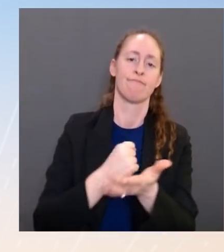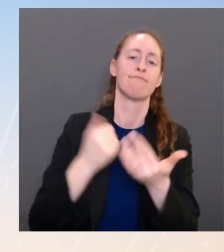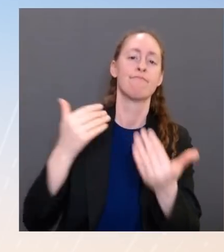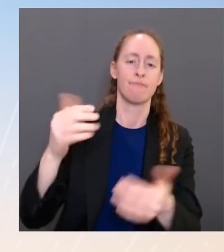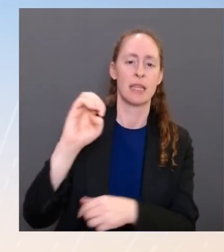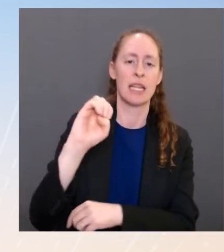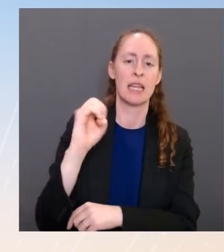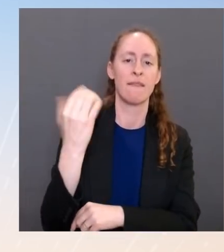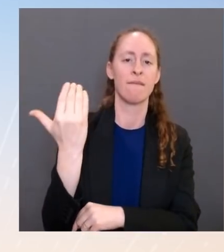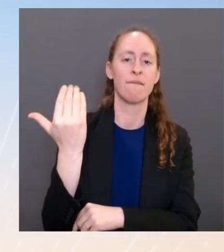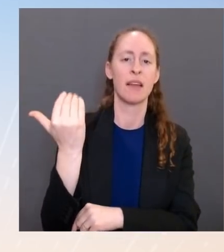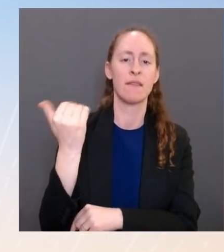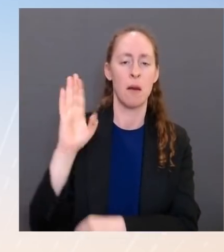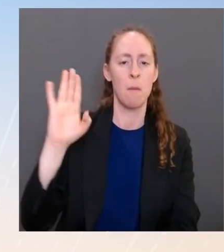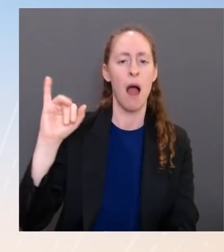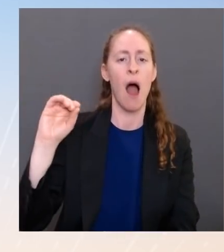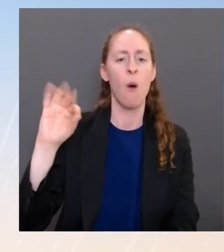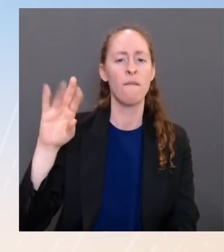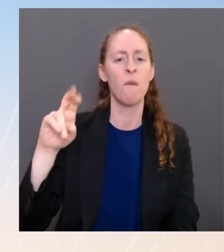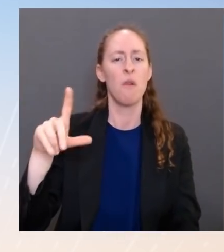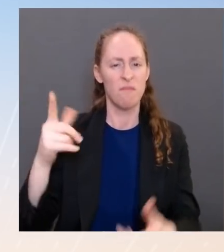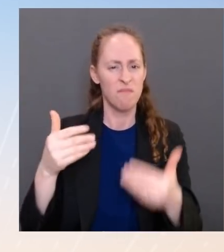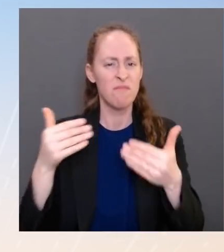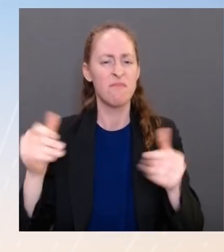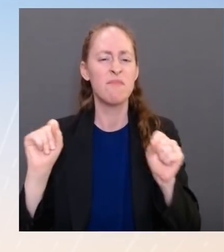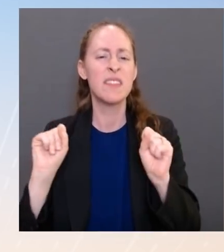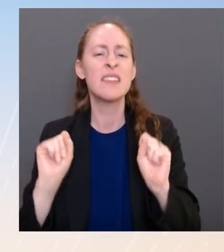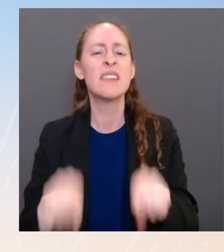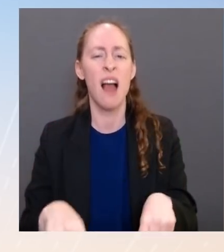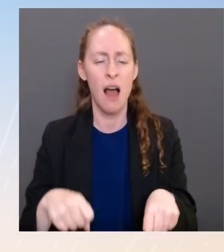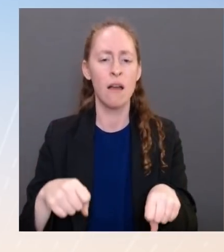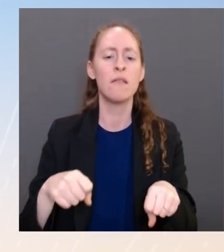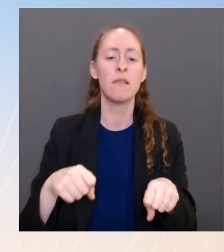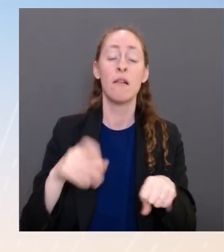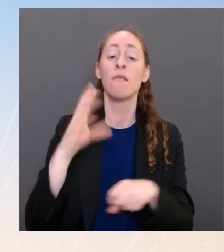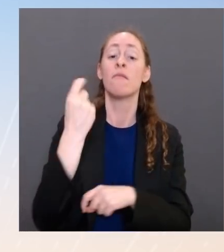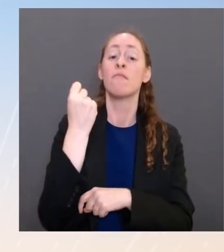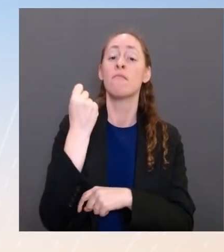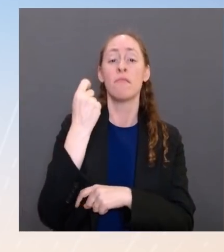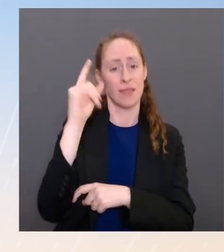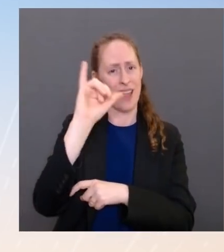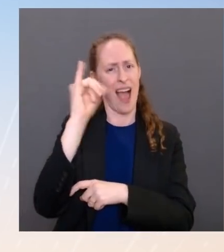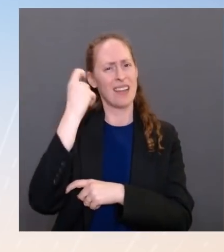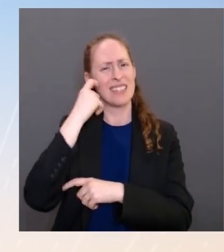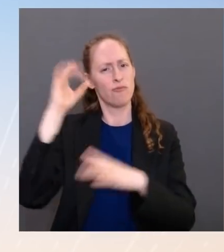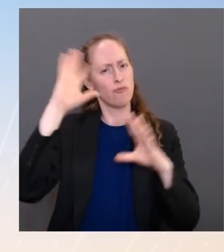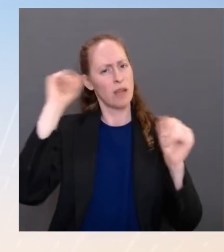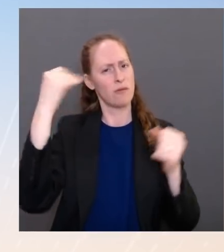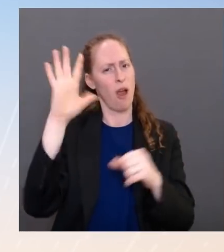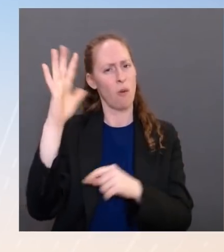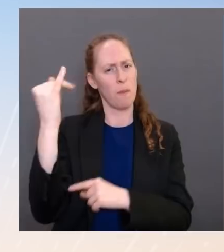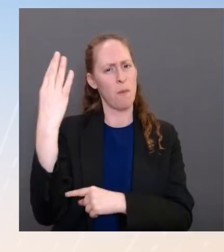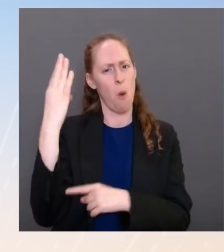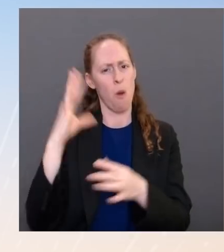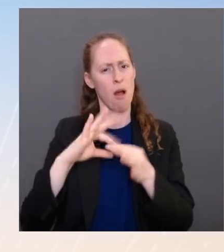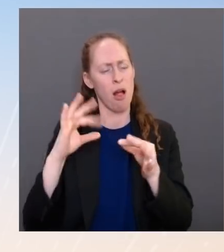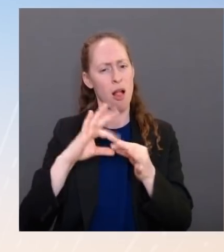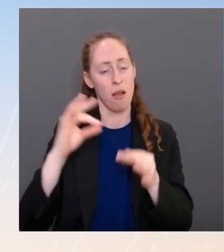that oil companies should also do their part in ensuring they're not price gouging customers at the pump. As oil prices come down,